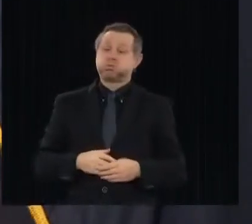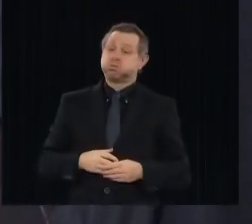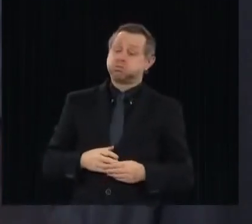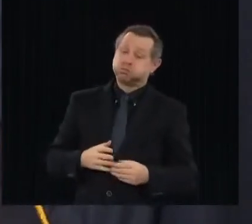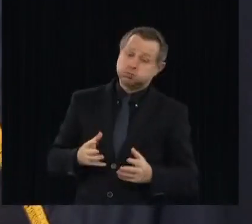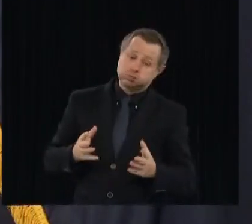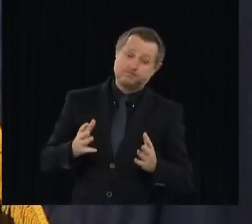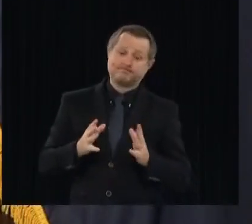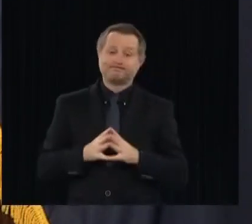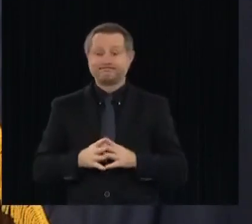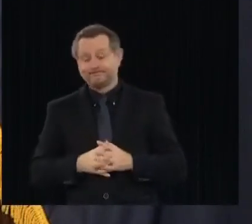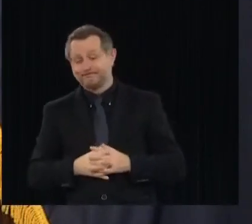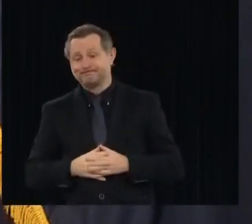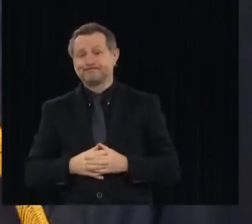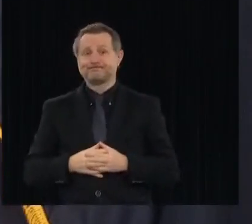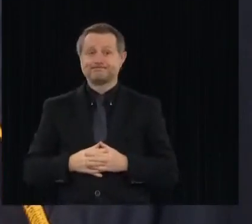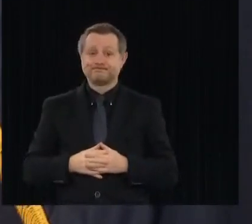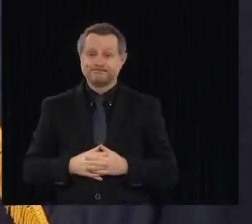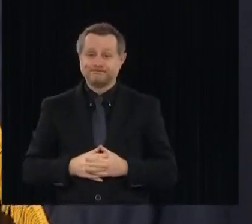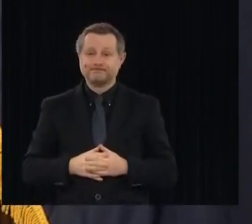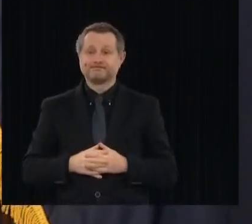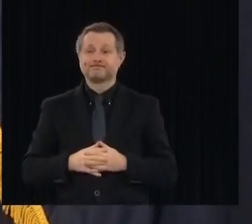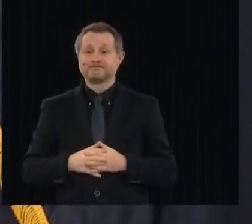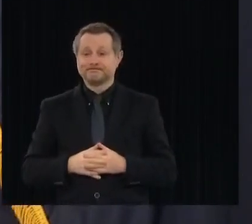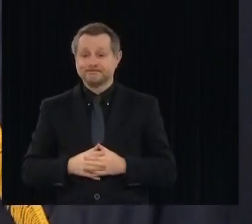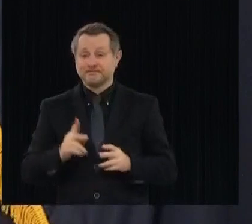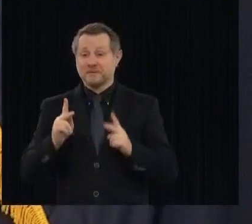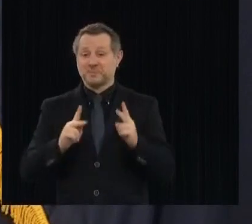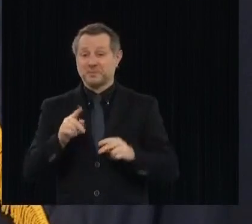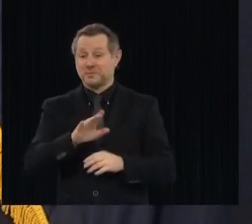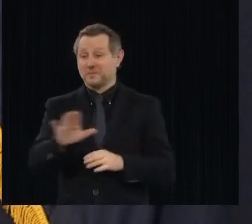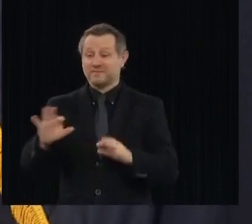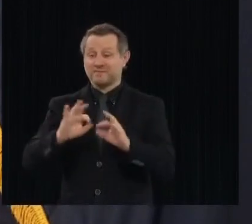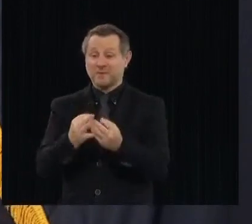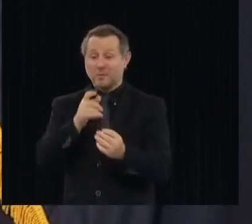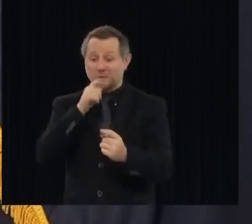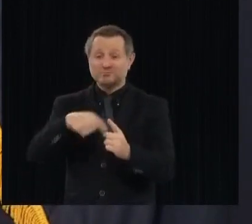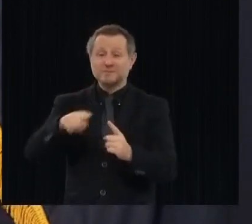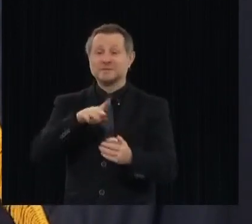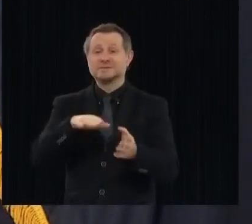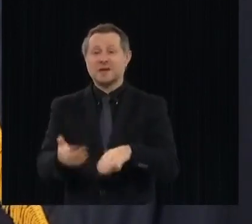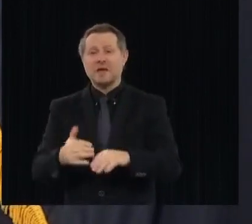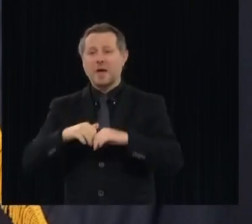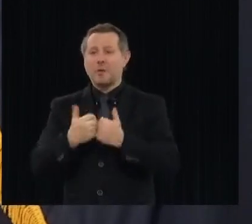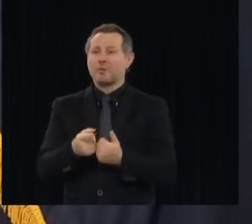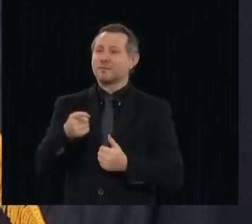LOVED ONES MIGHT STILL BE HERE?